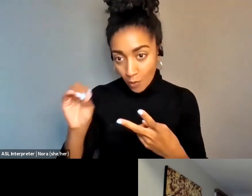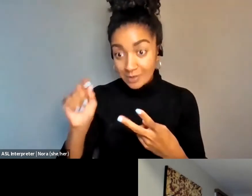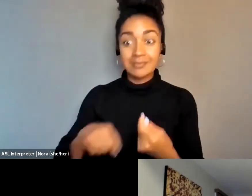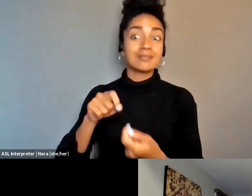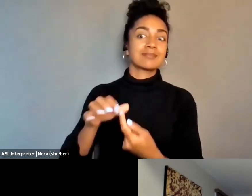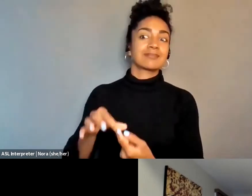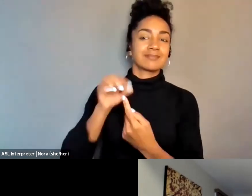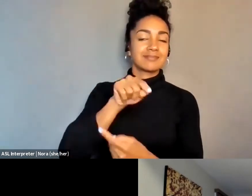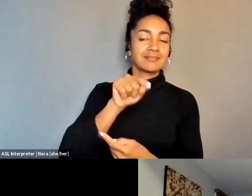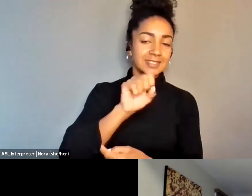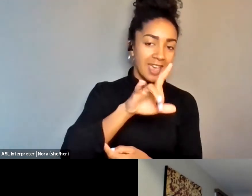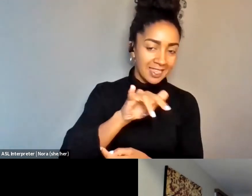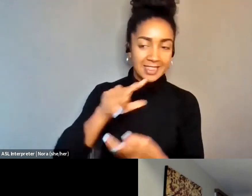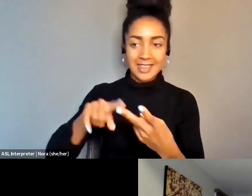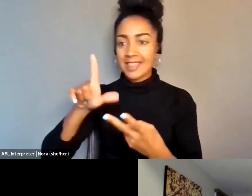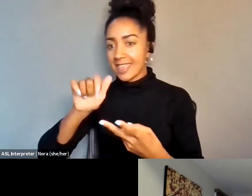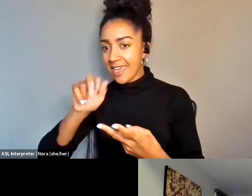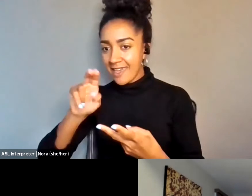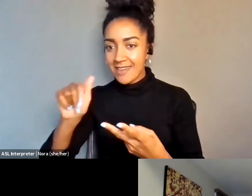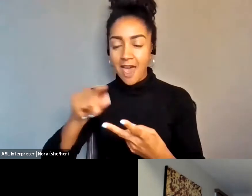as they shine a light on this, on the importance of girls education, but what I found striking was also the emphasis on ensuring that we're not leaving foundational